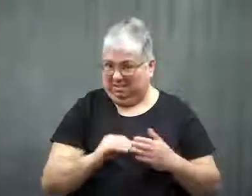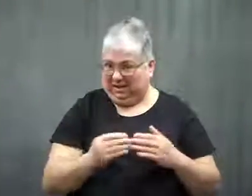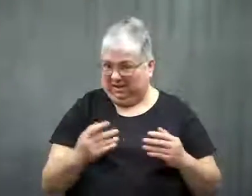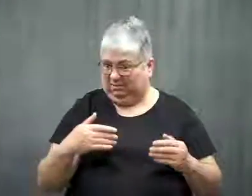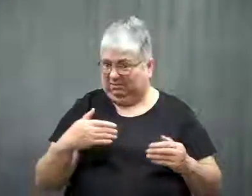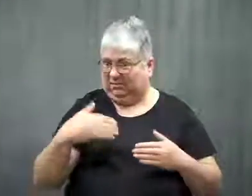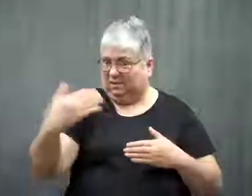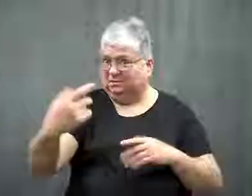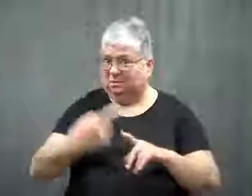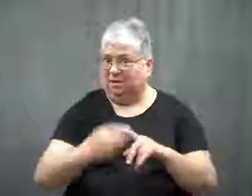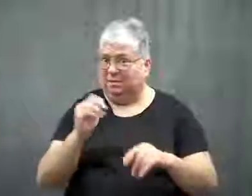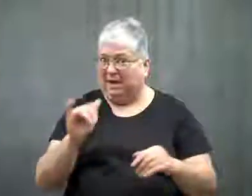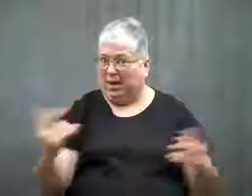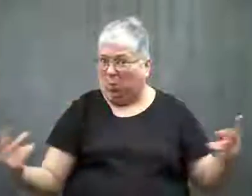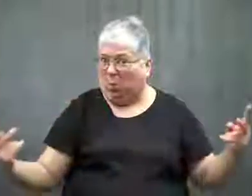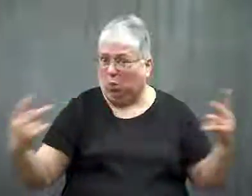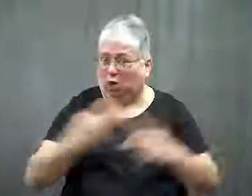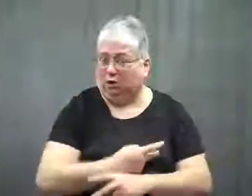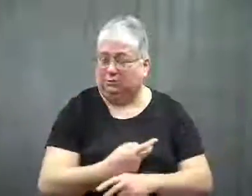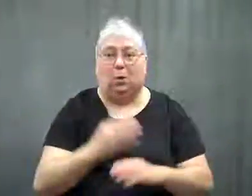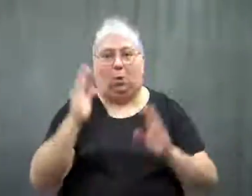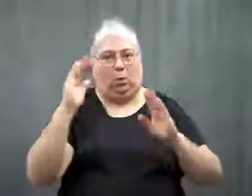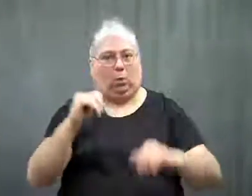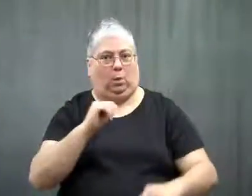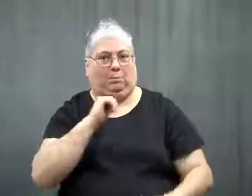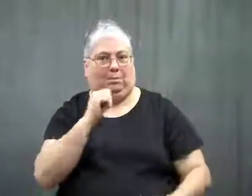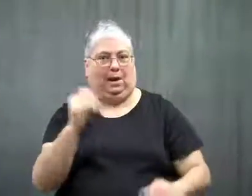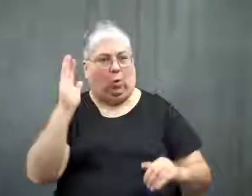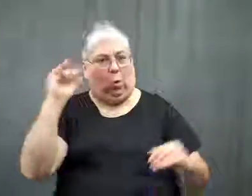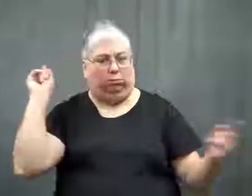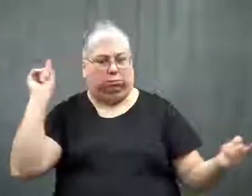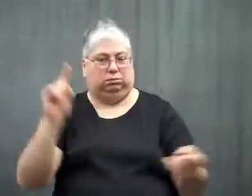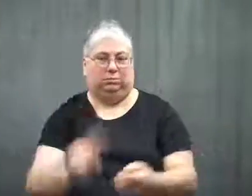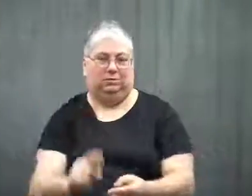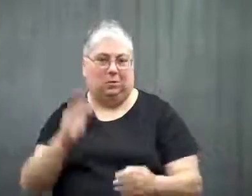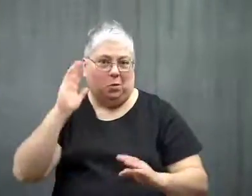Does that mean May will be worse than April? I hope not, let's hope there are fewer.